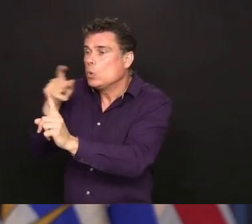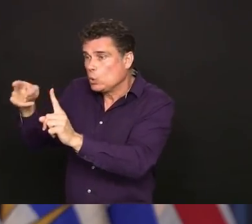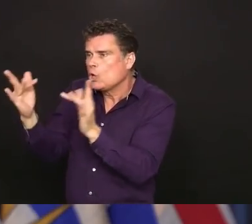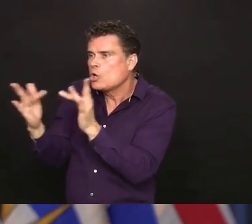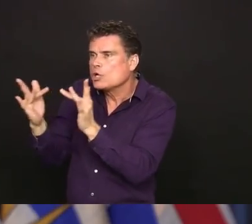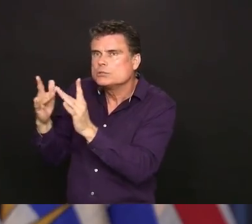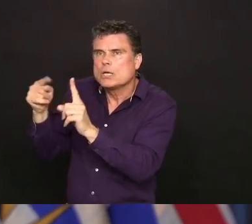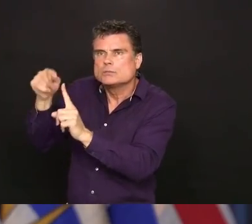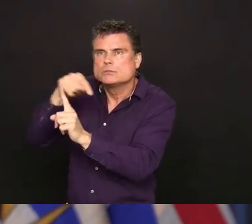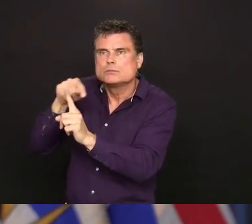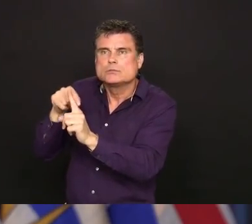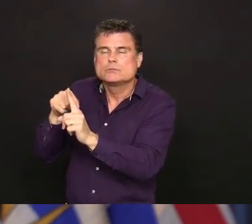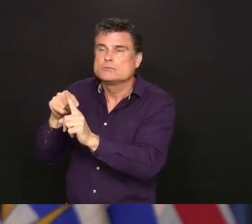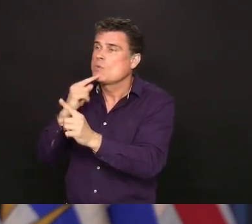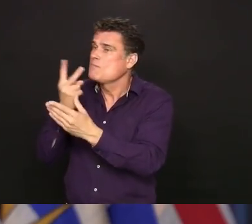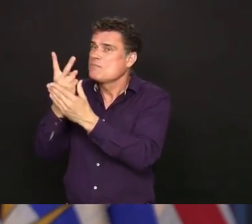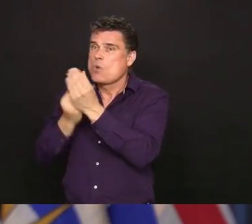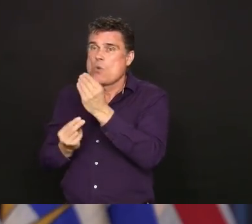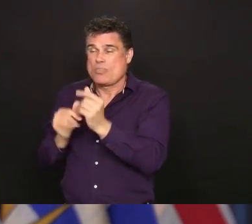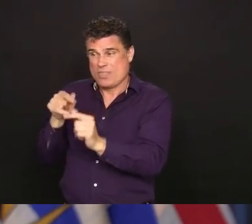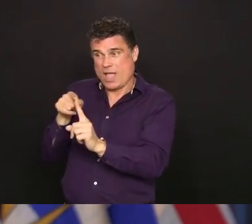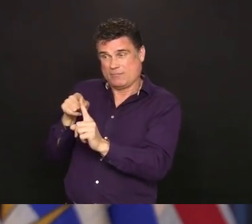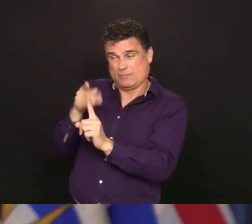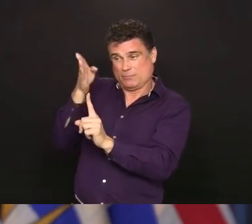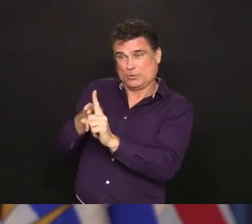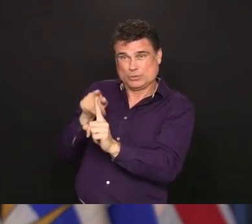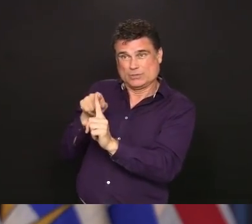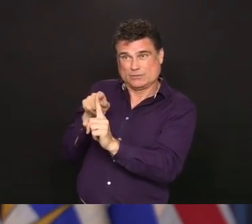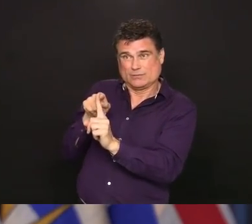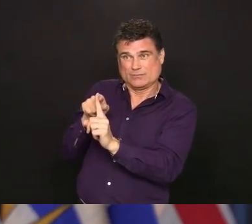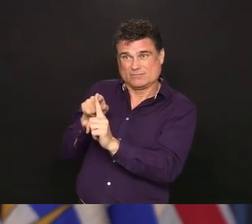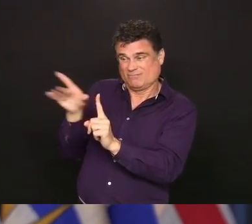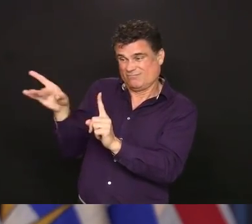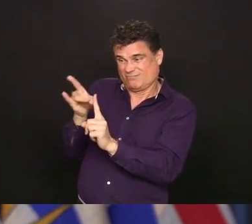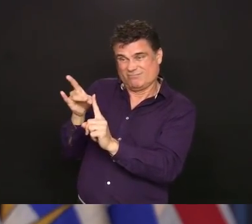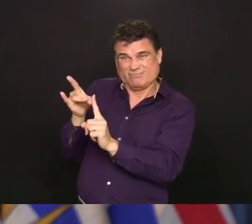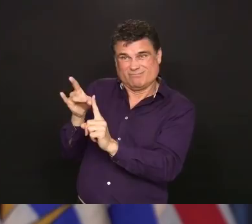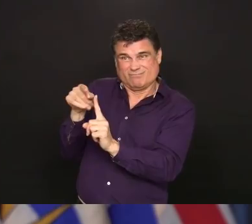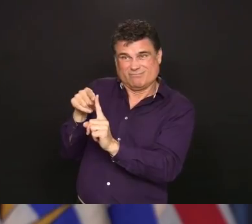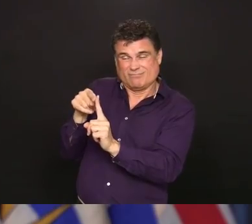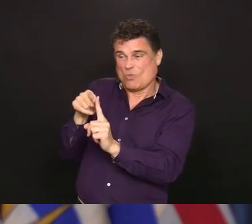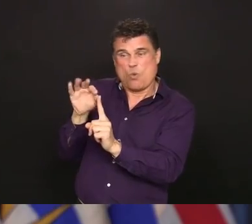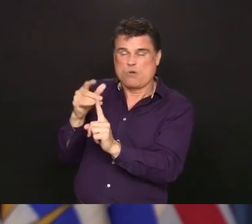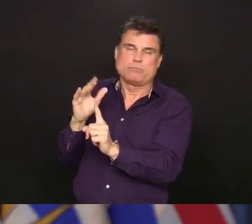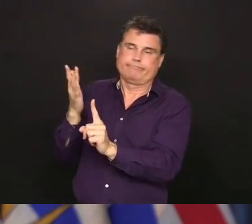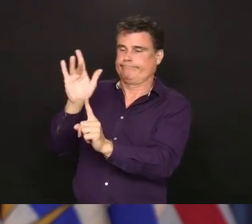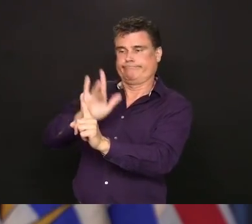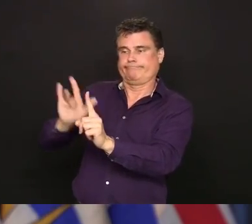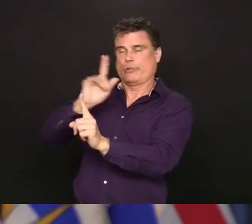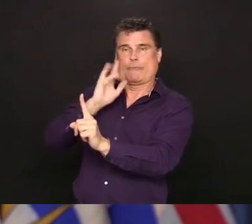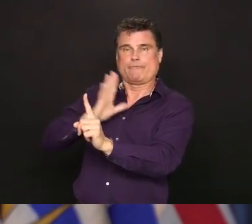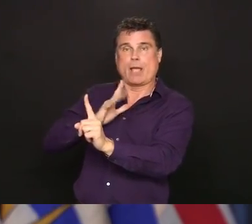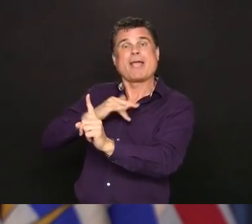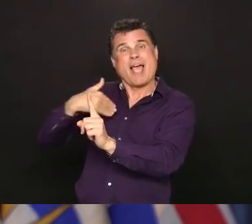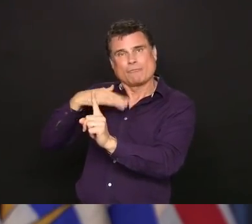well. What we do know is most of this is spread between people who spend time together, so indoors.